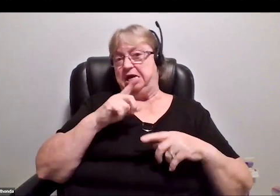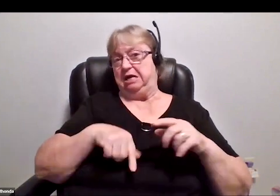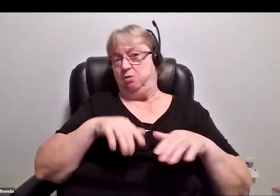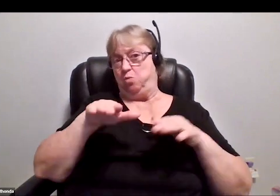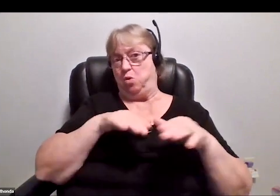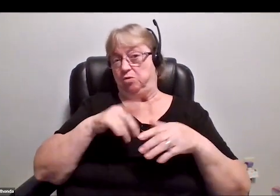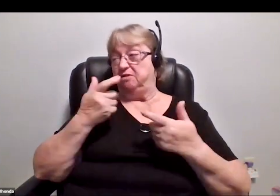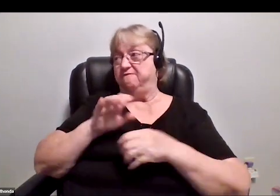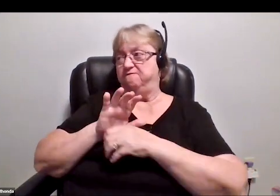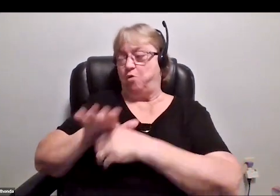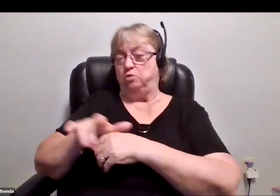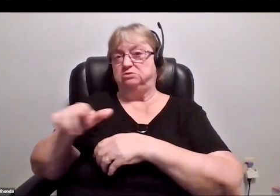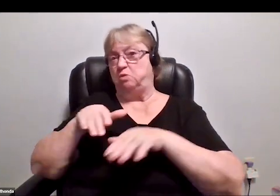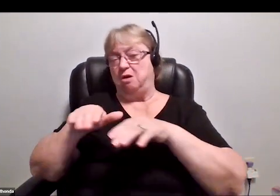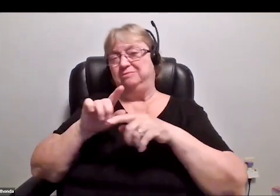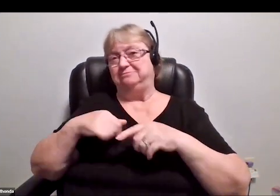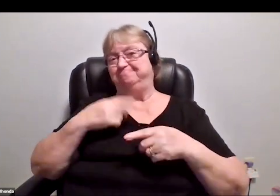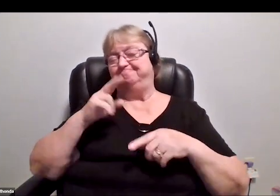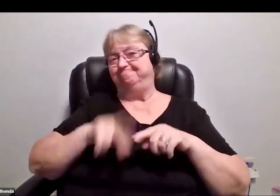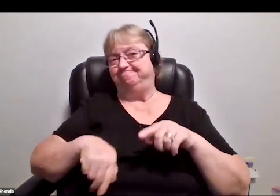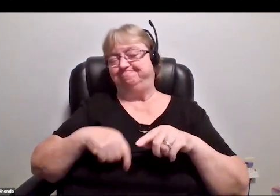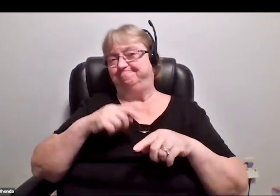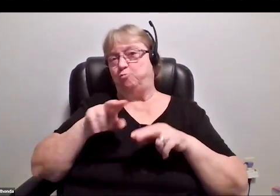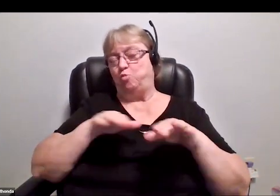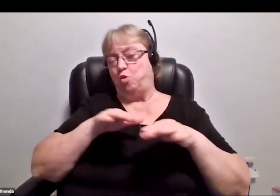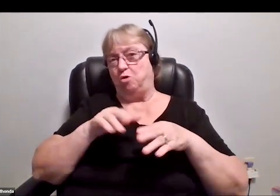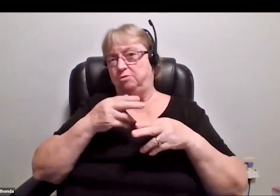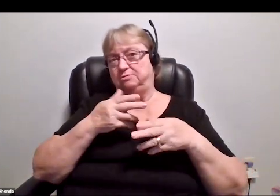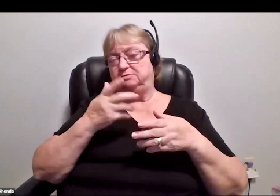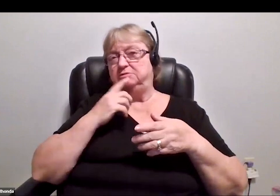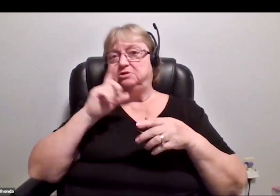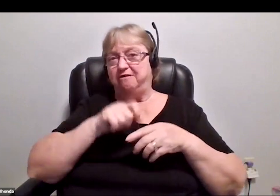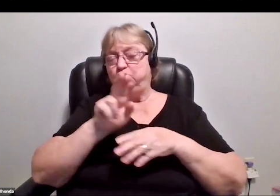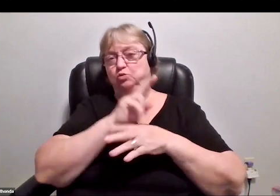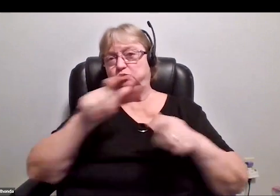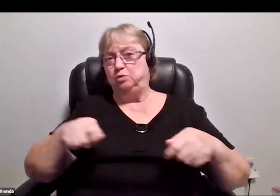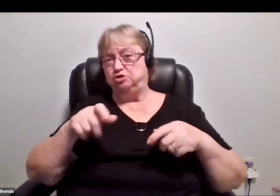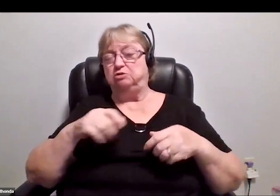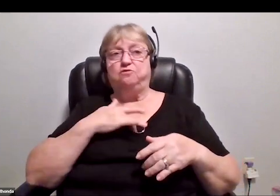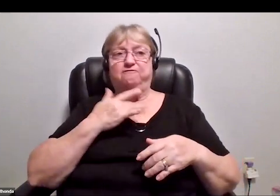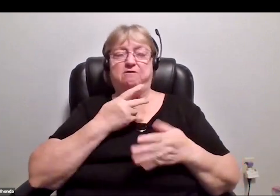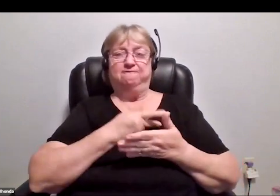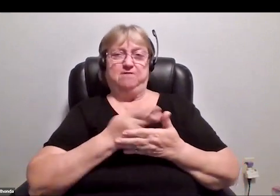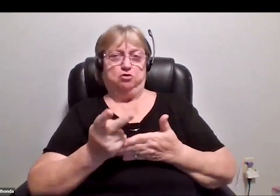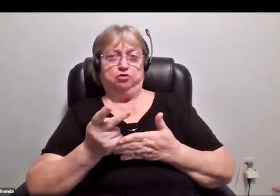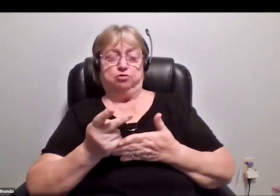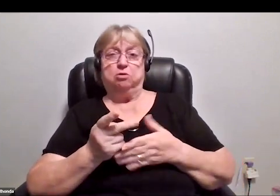the wheelchair again, that this was a failure in her life. What if we had technological choices that allowed disabled people